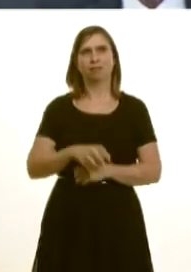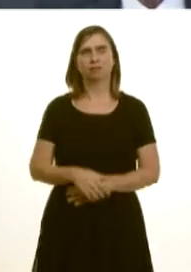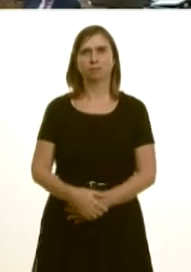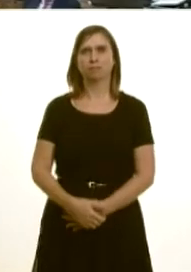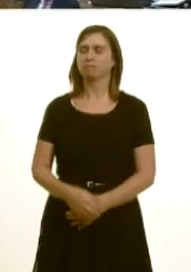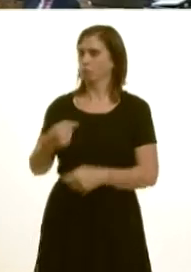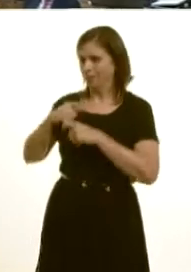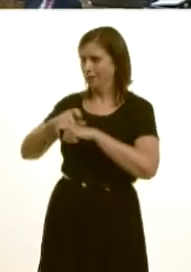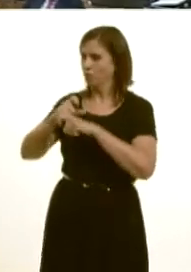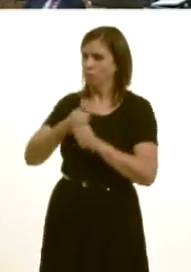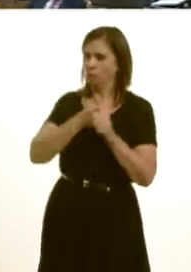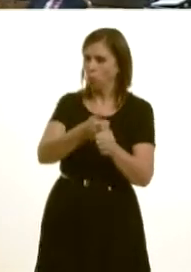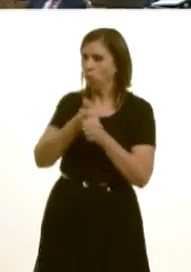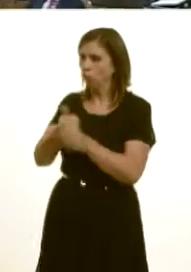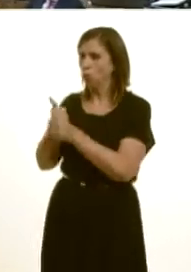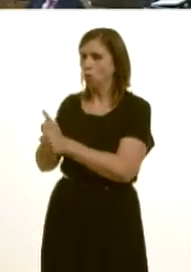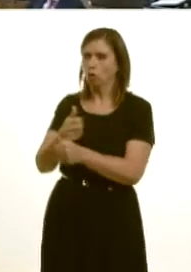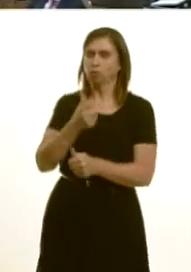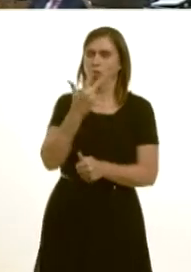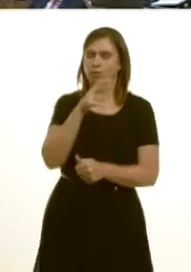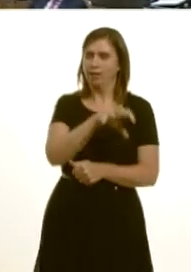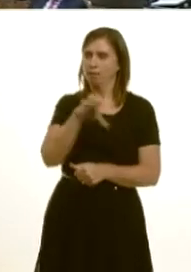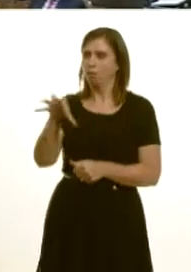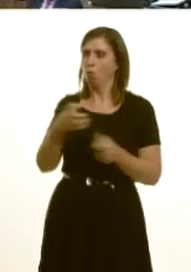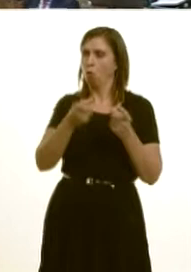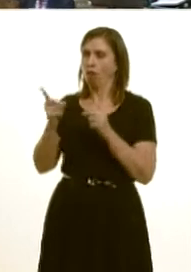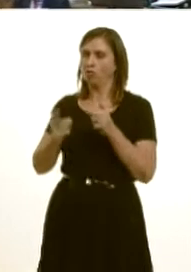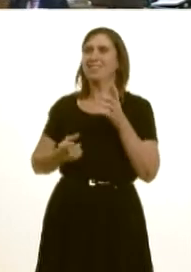Carwyn Jones: We continue to support the three Welsh fire and rescue authorities to improve